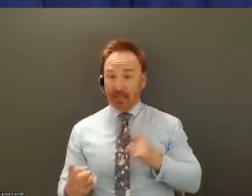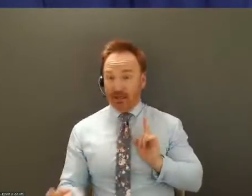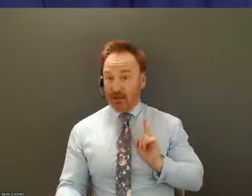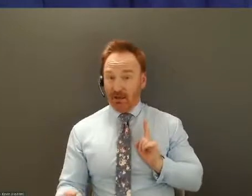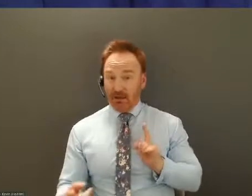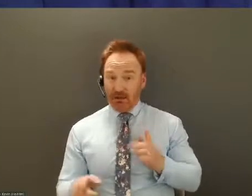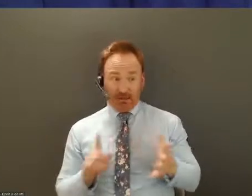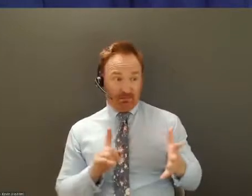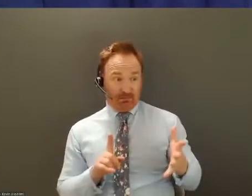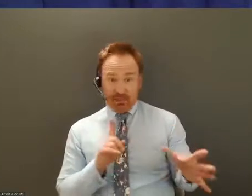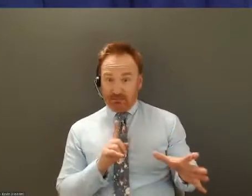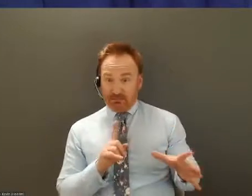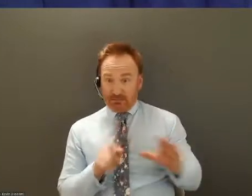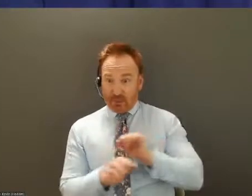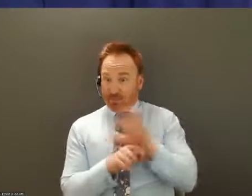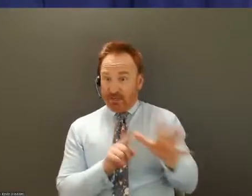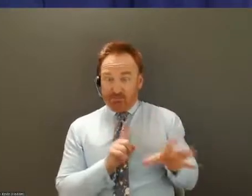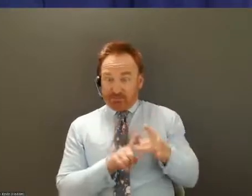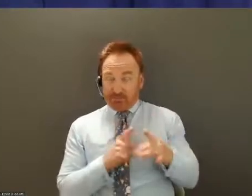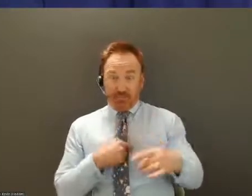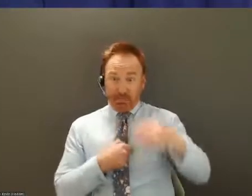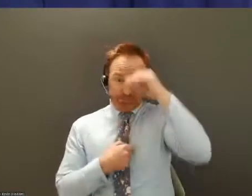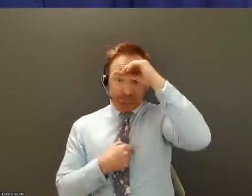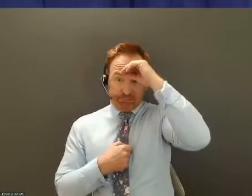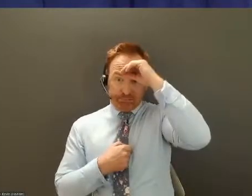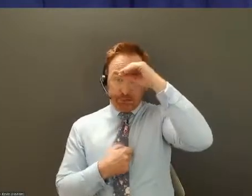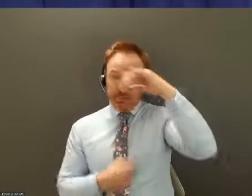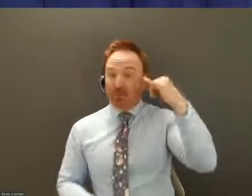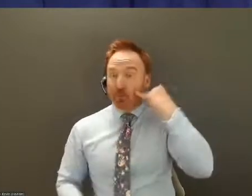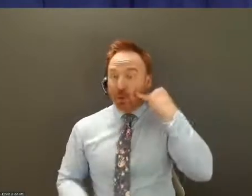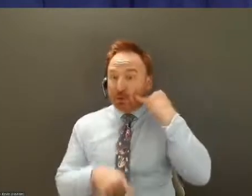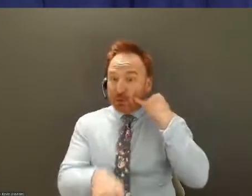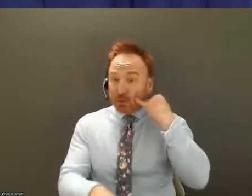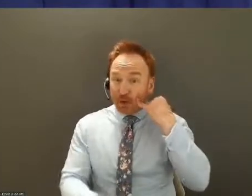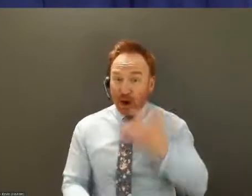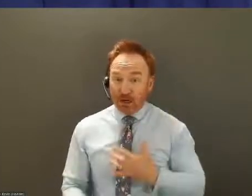The spectrum is that want to